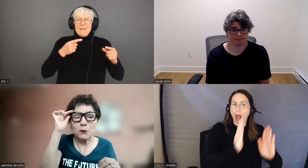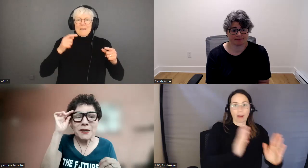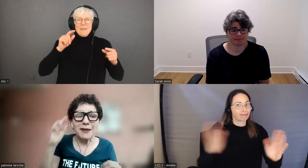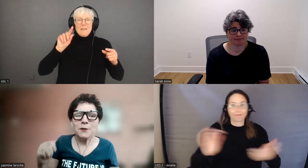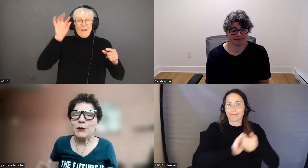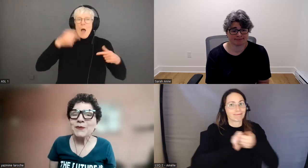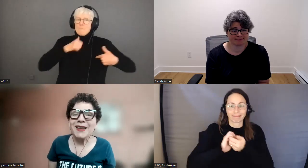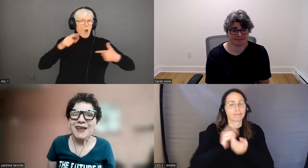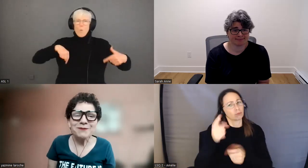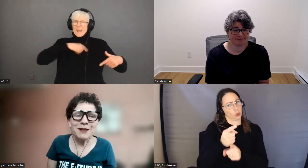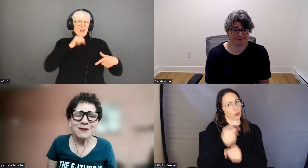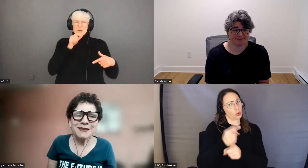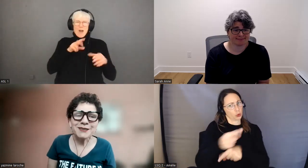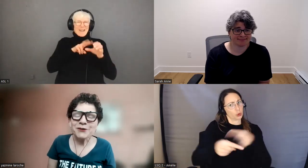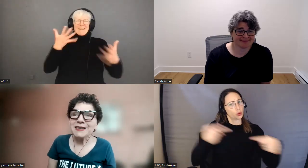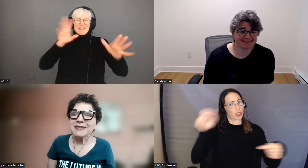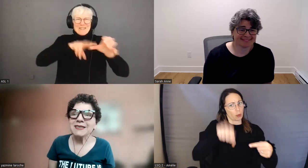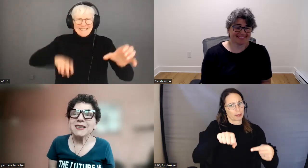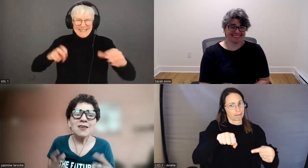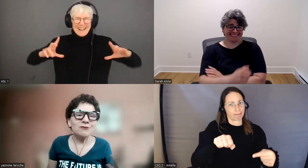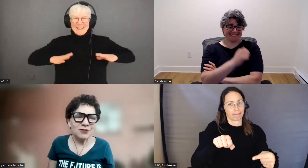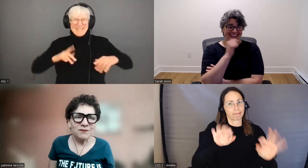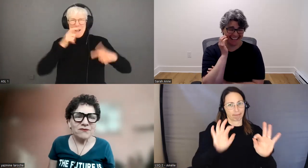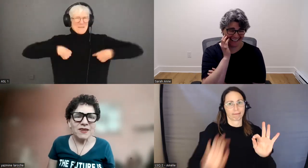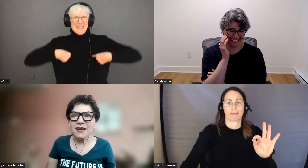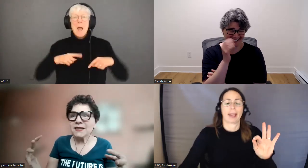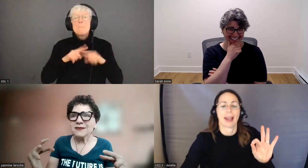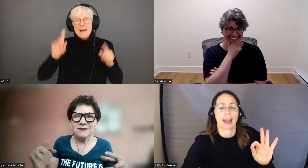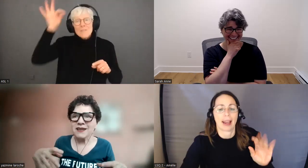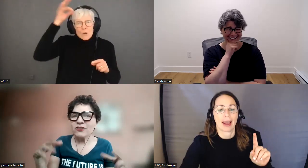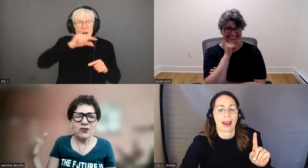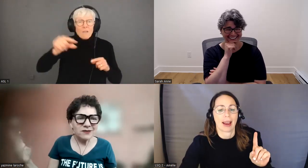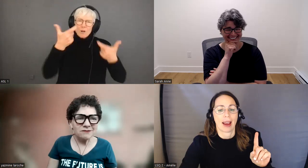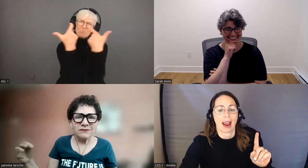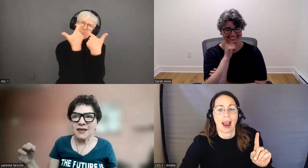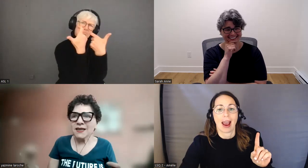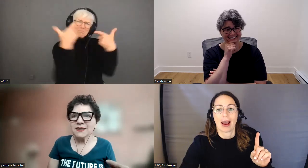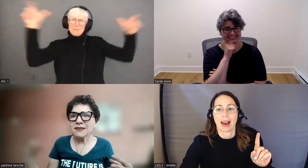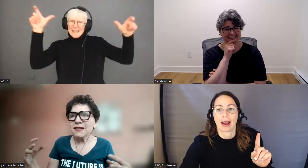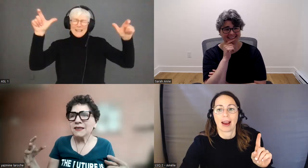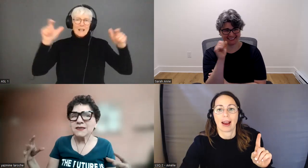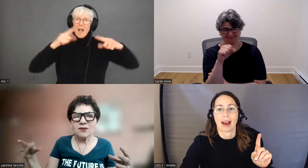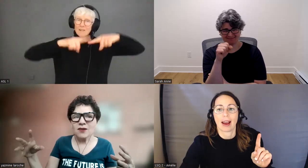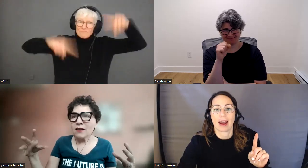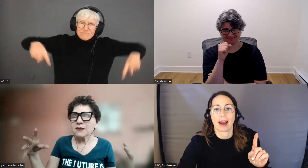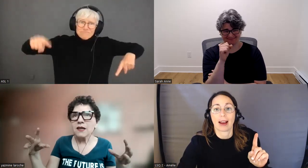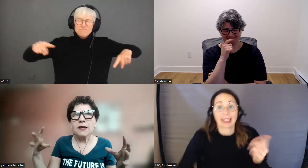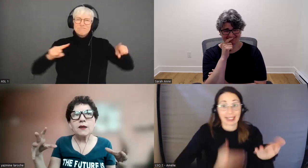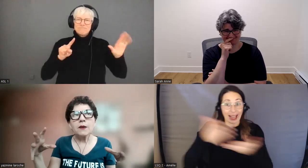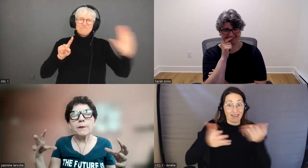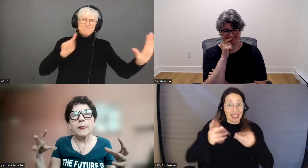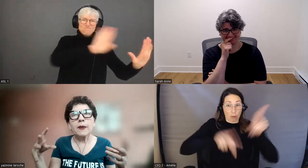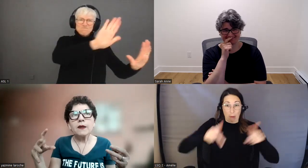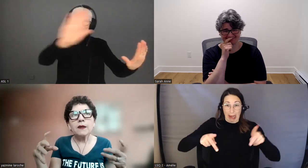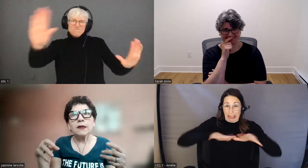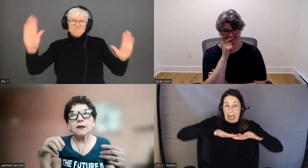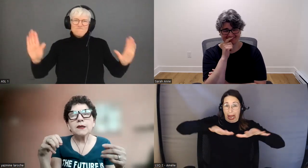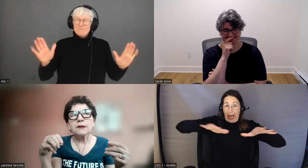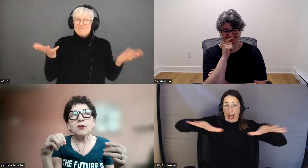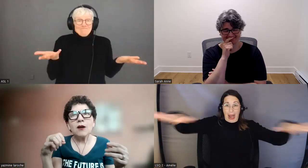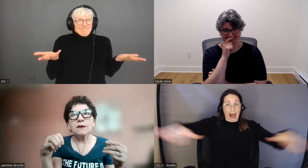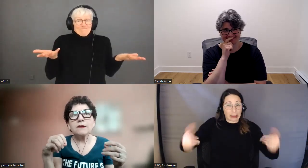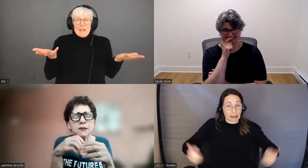a we anymore the public service is huge and it's diverse and it's got it it's not it's